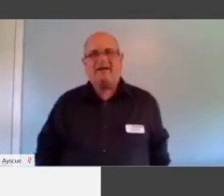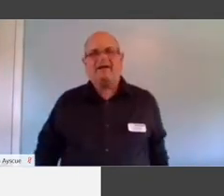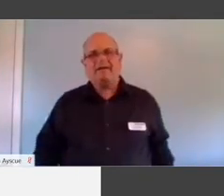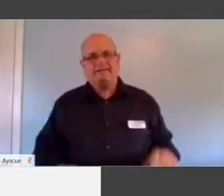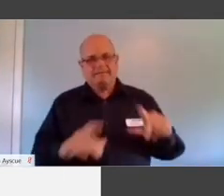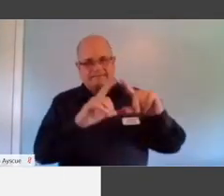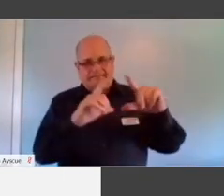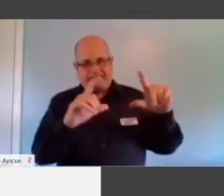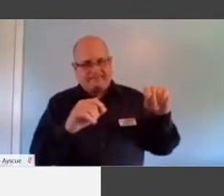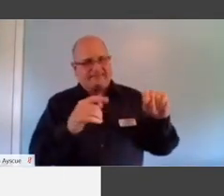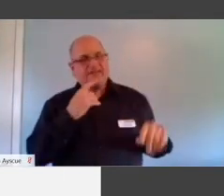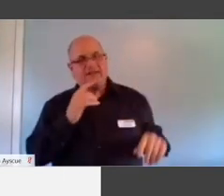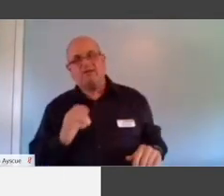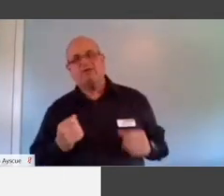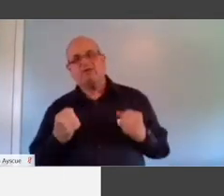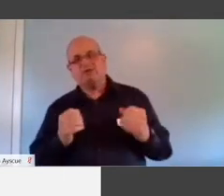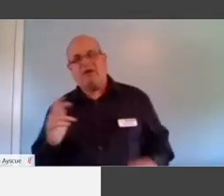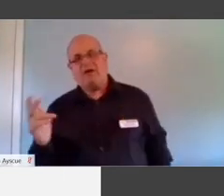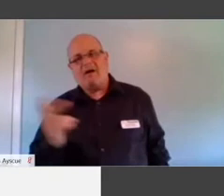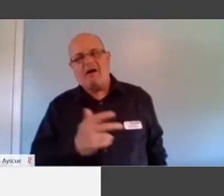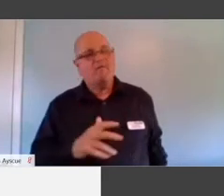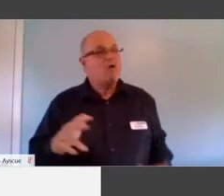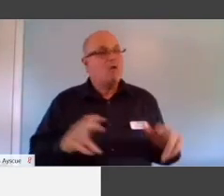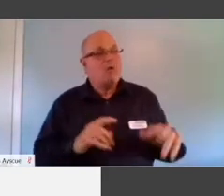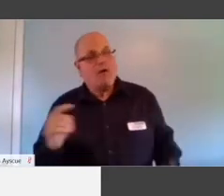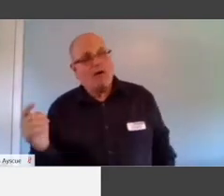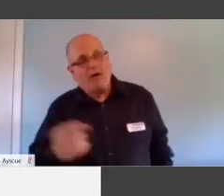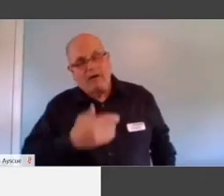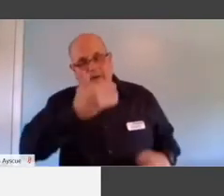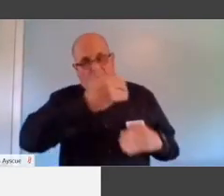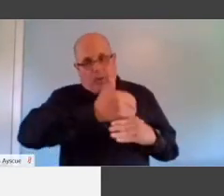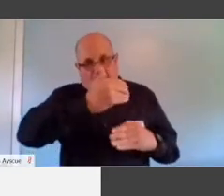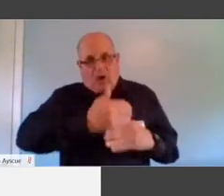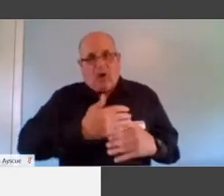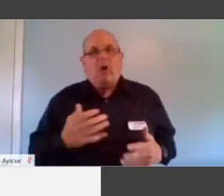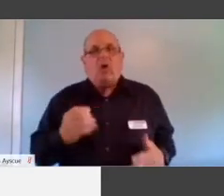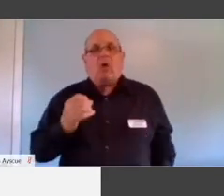you can drive around or walk around for service at the window, you can allow customers to